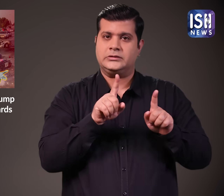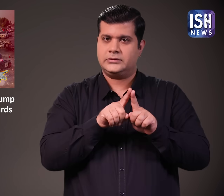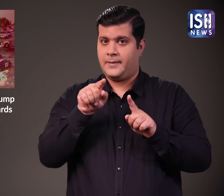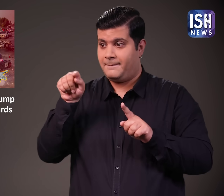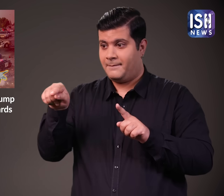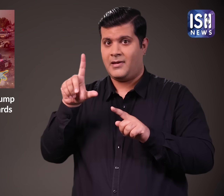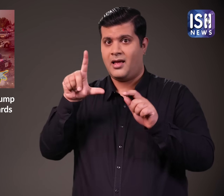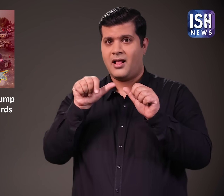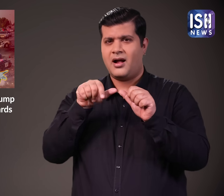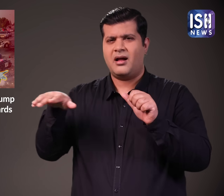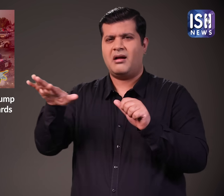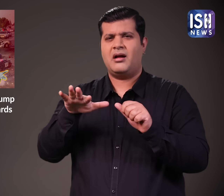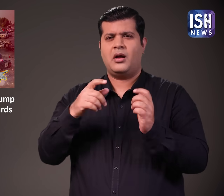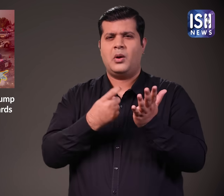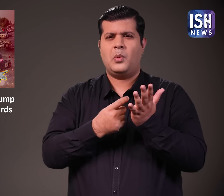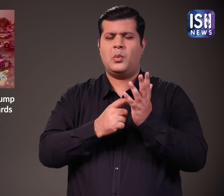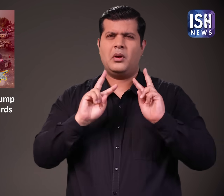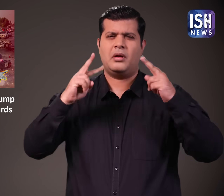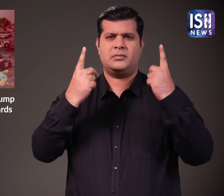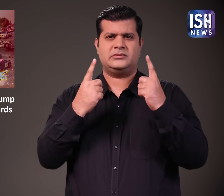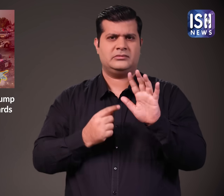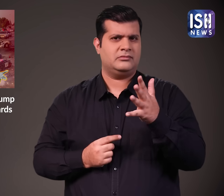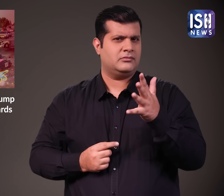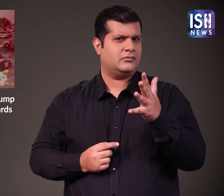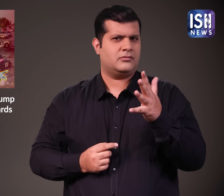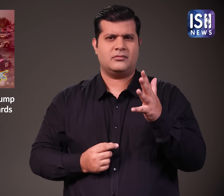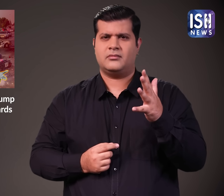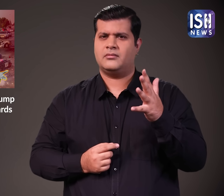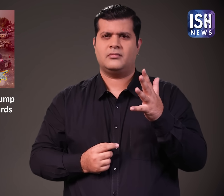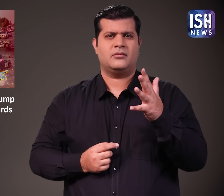Similarly, LA does not have any strict regulations there.